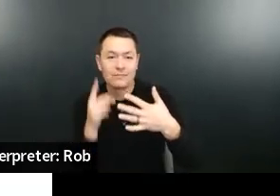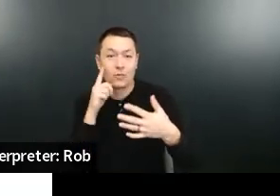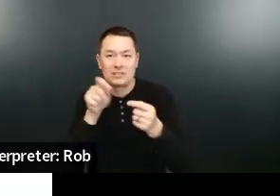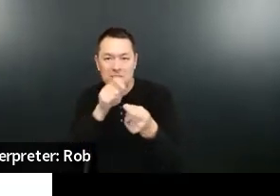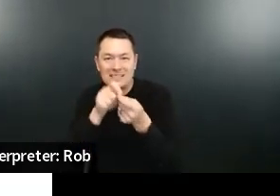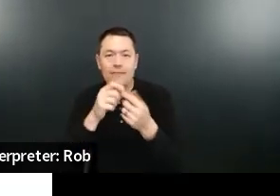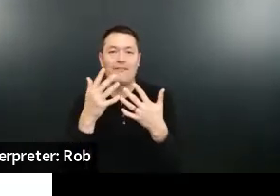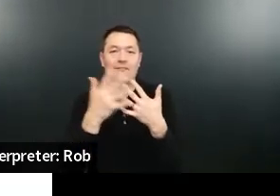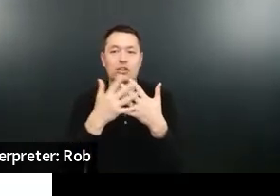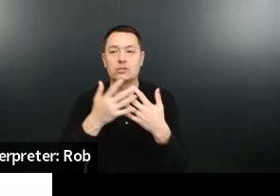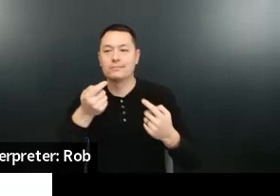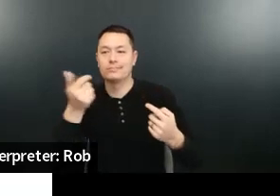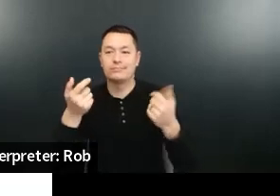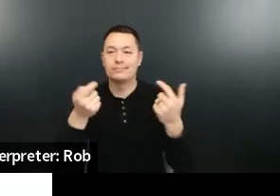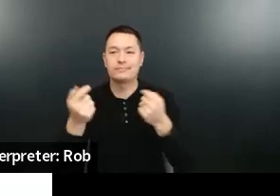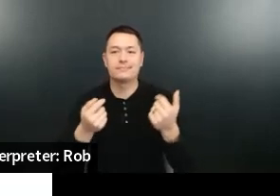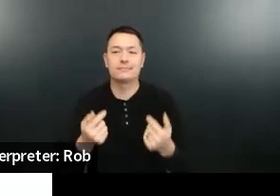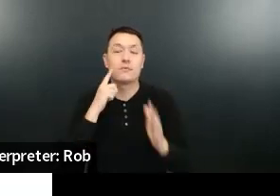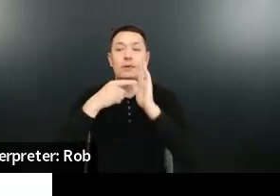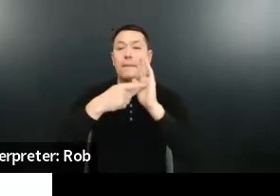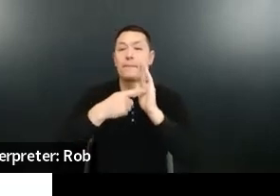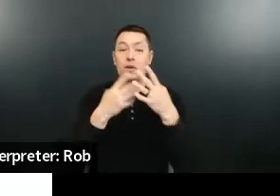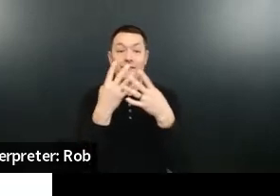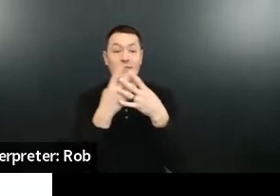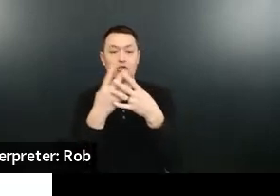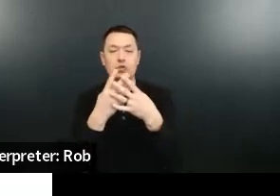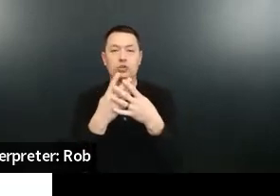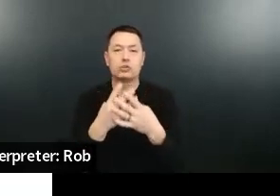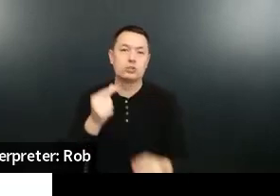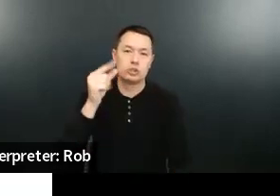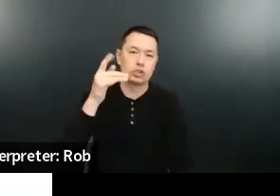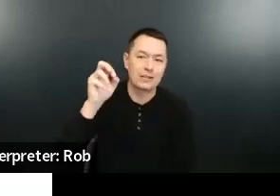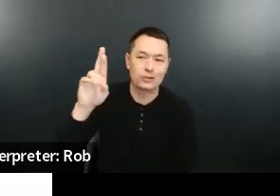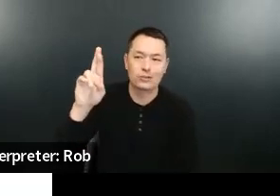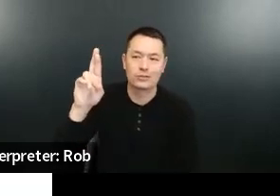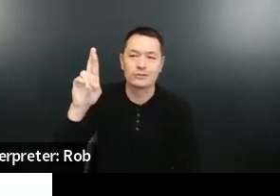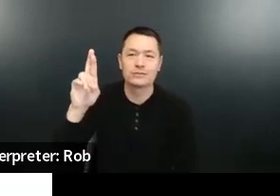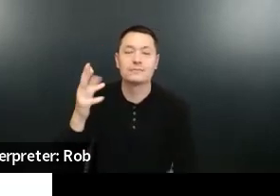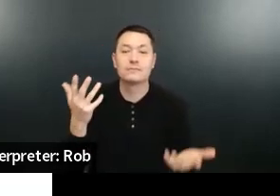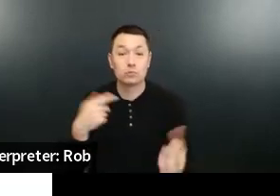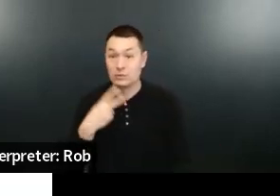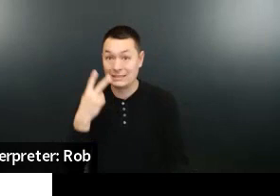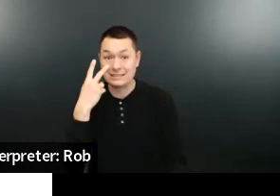So in this case, our filter is gender. And as you can see, we selected males